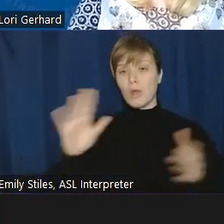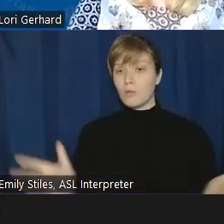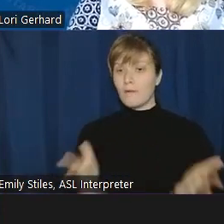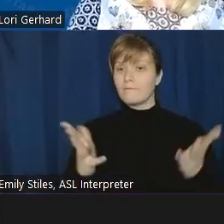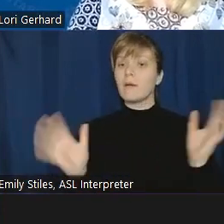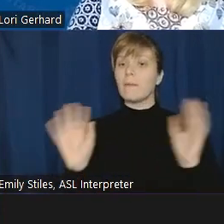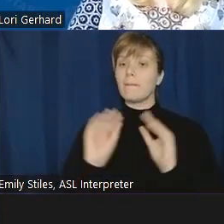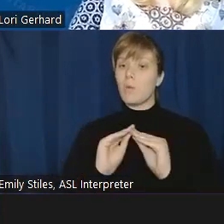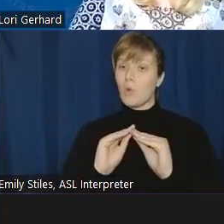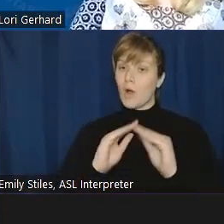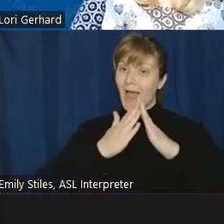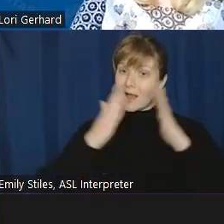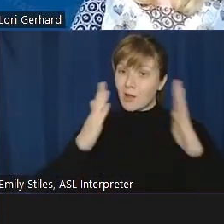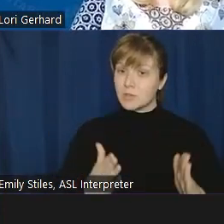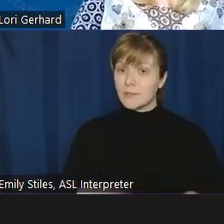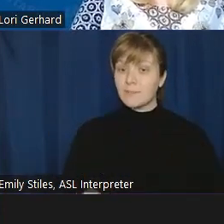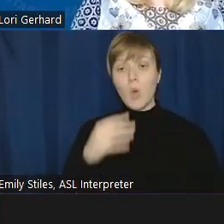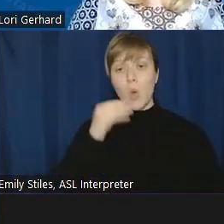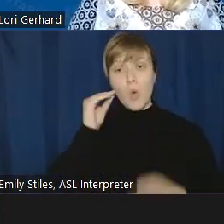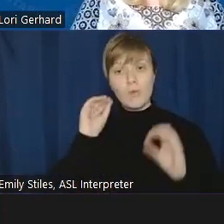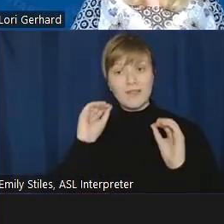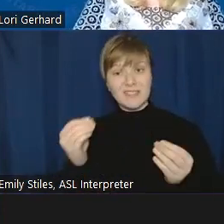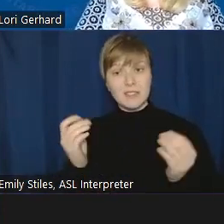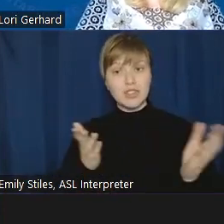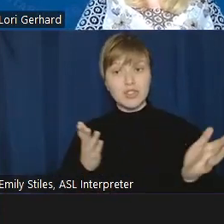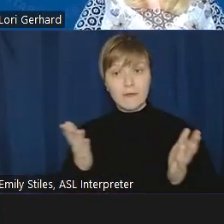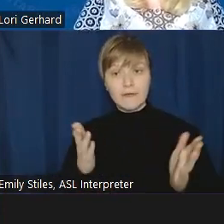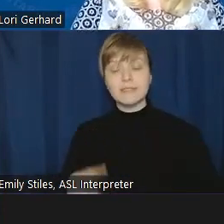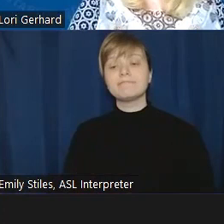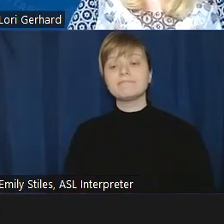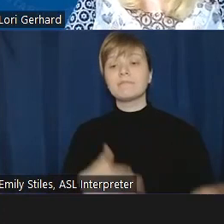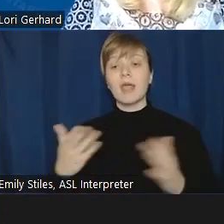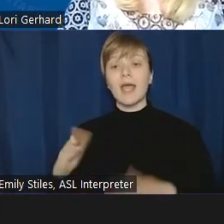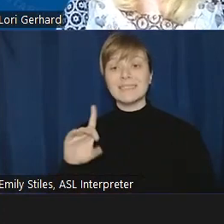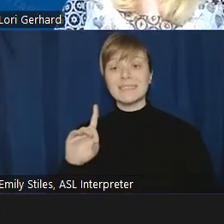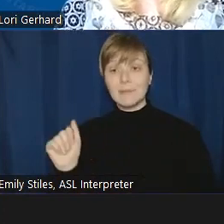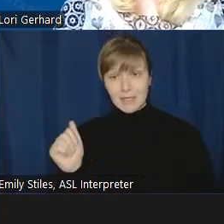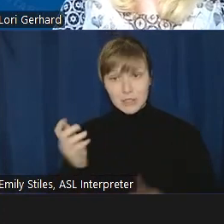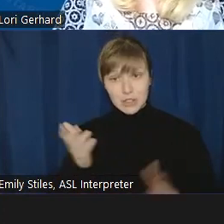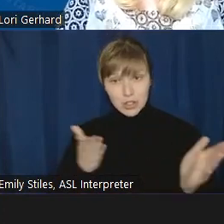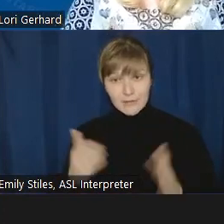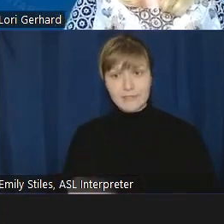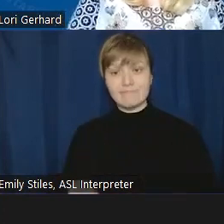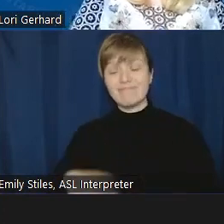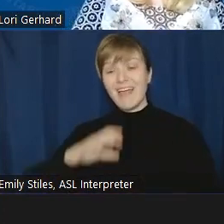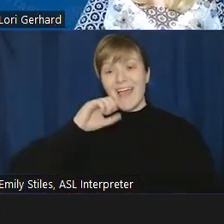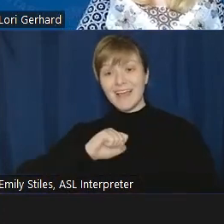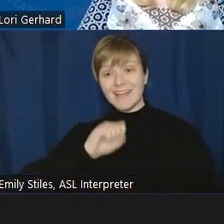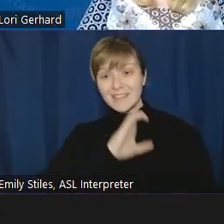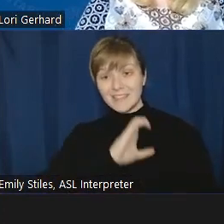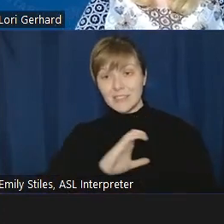homelessness services, disability services, aging services, health, including physical,